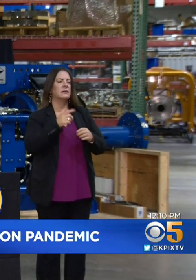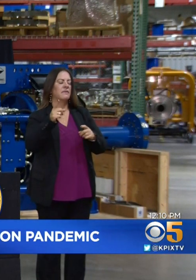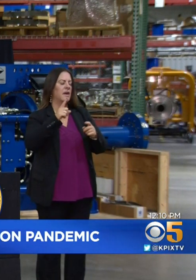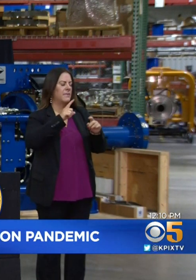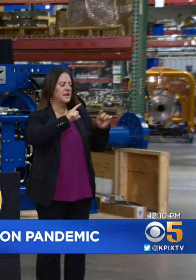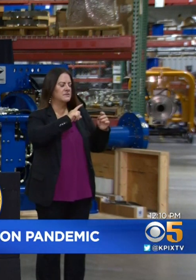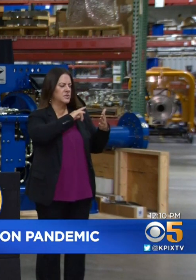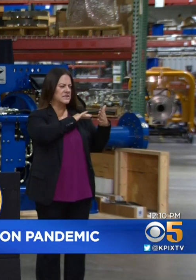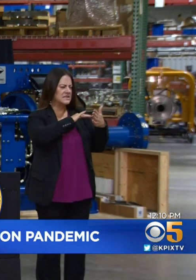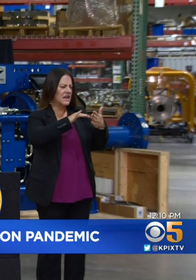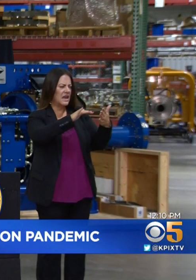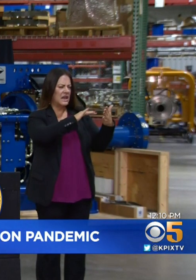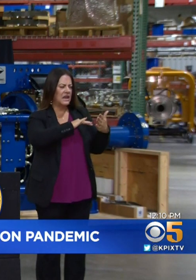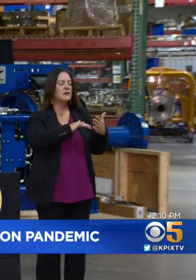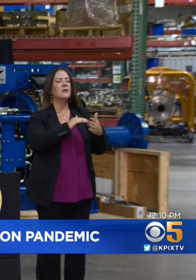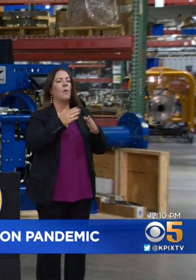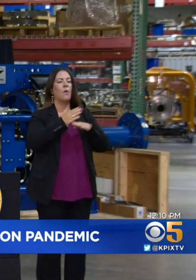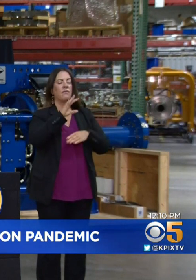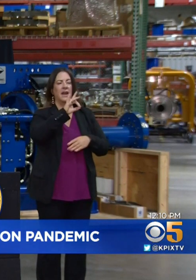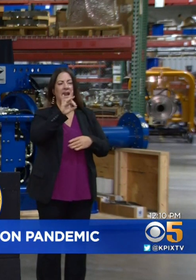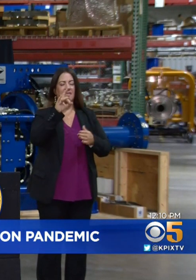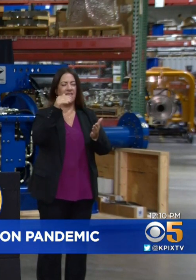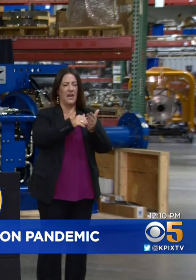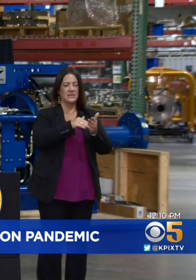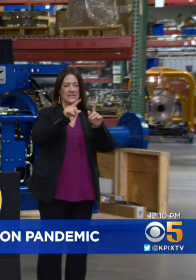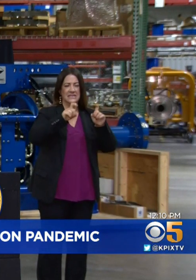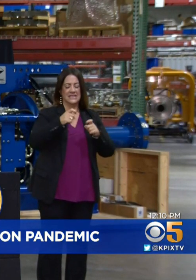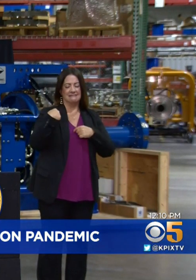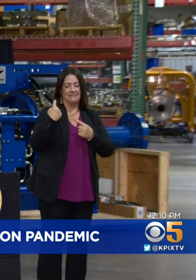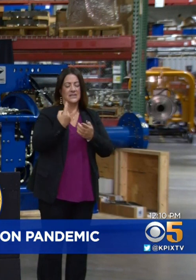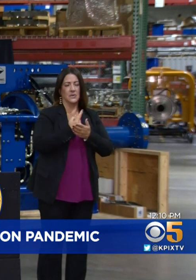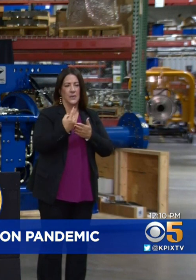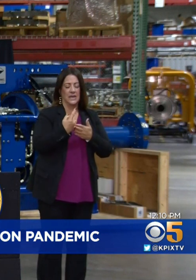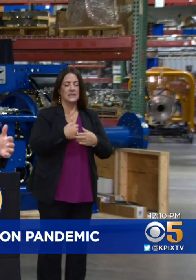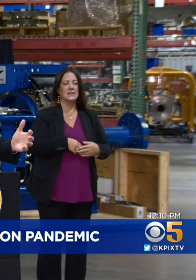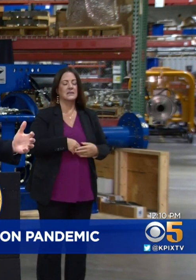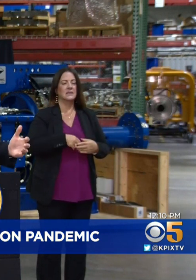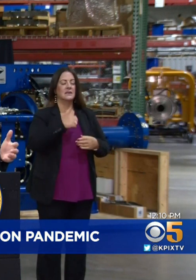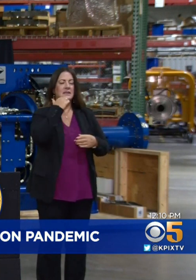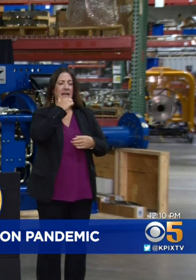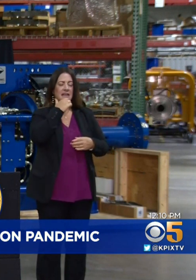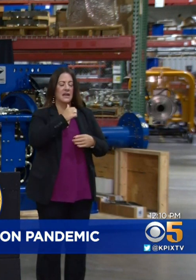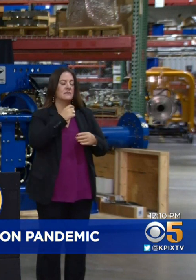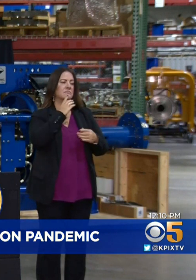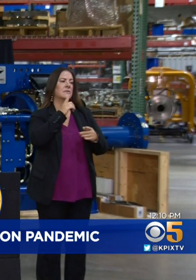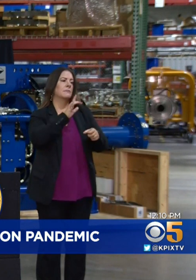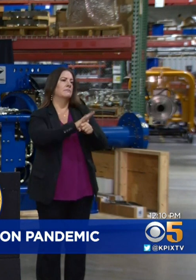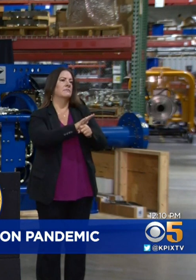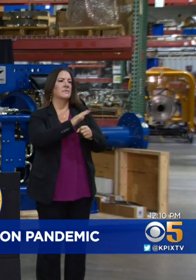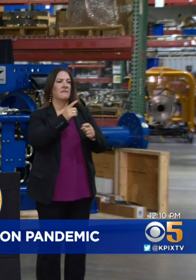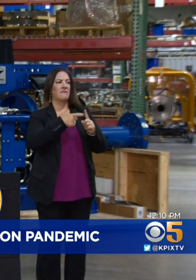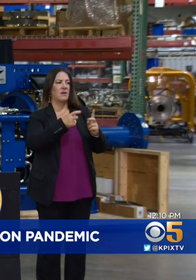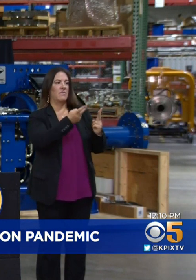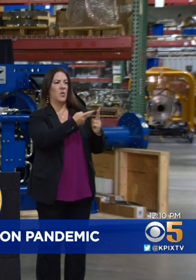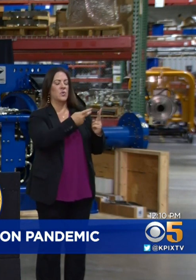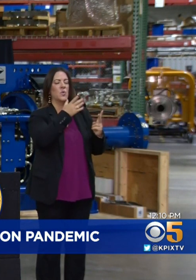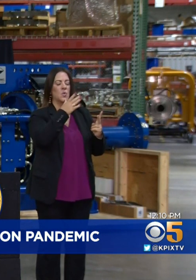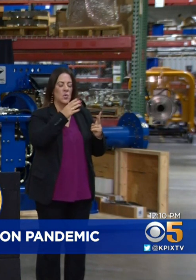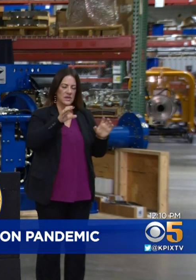DR. CHARITY DEAN AND PAUL MARKVITZ FROM BLUE SHIELD DID AN OUTSTANDING JOB. I AM GRATEFUL FOR THEIR EFFORTS. THE FACT THAT WE HAVE AVERAGED